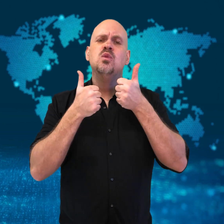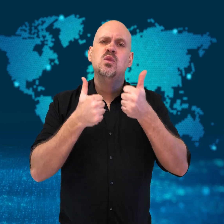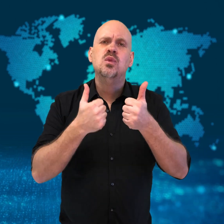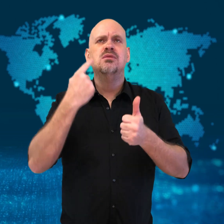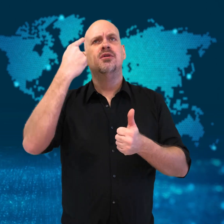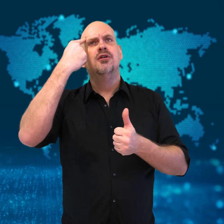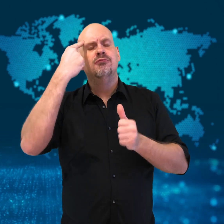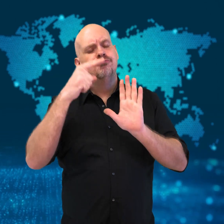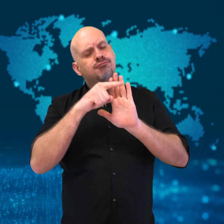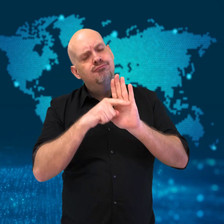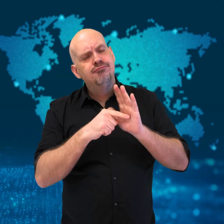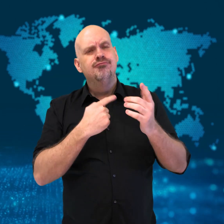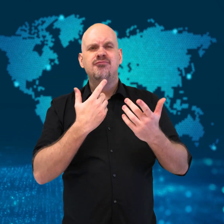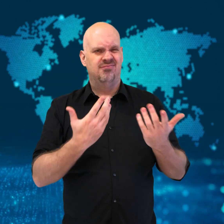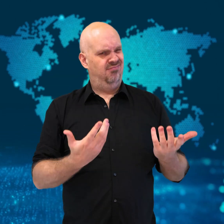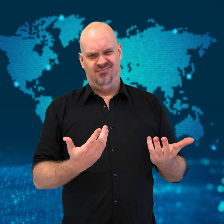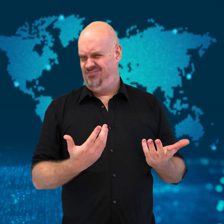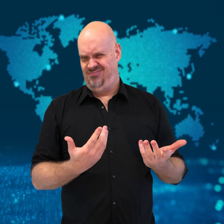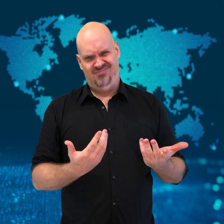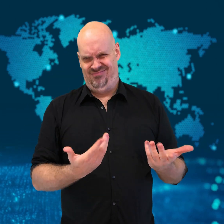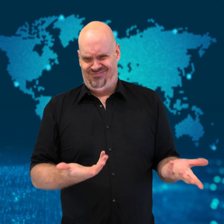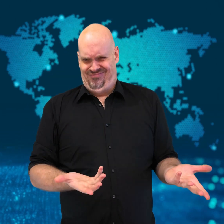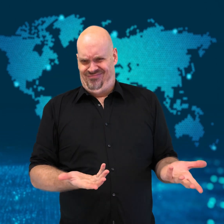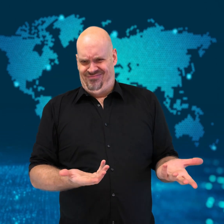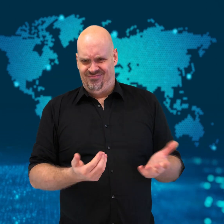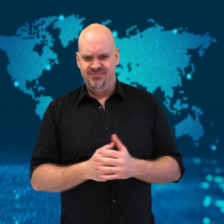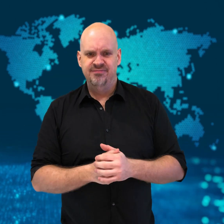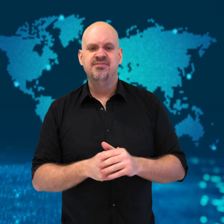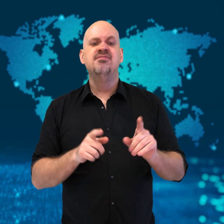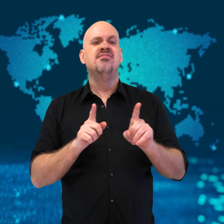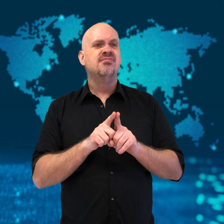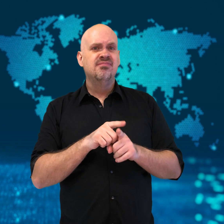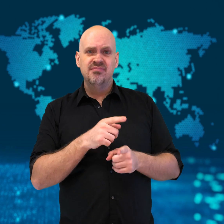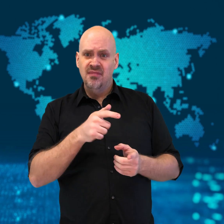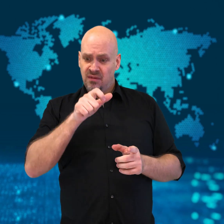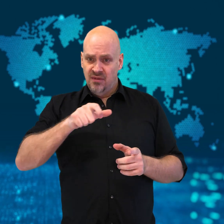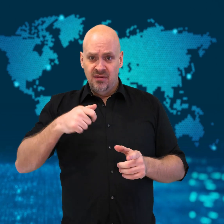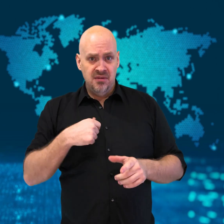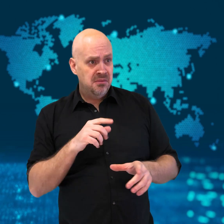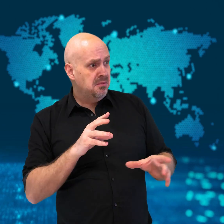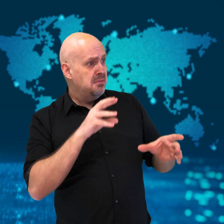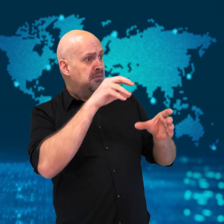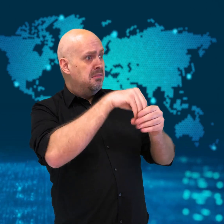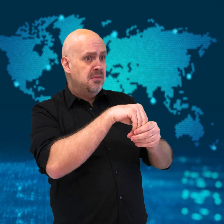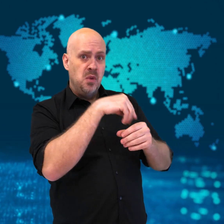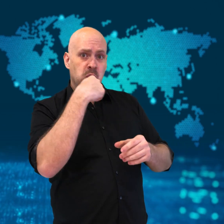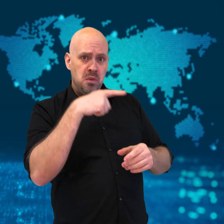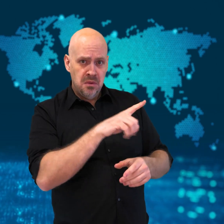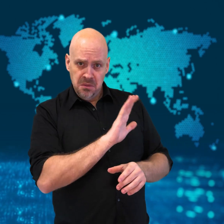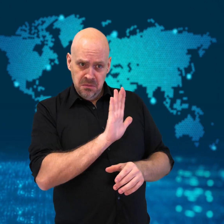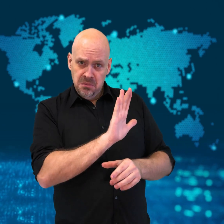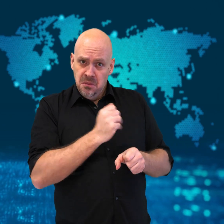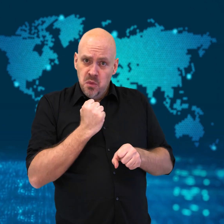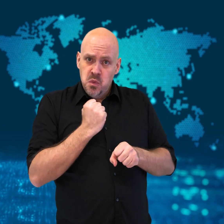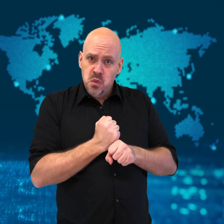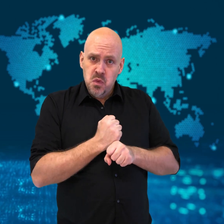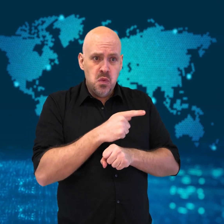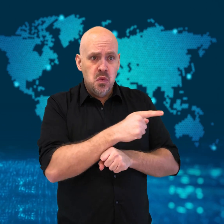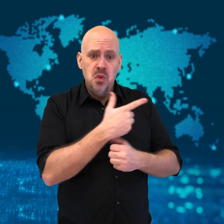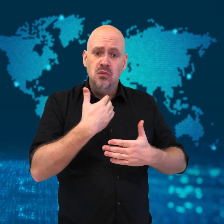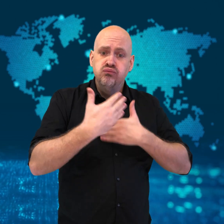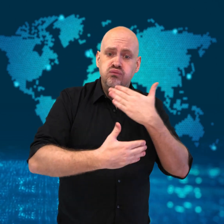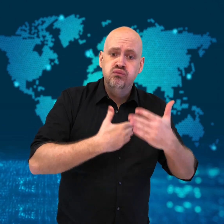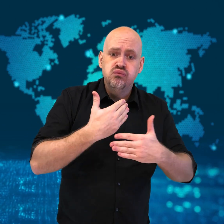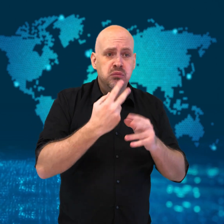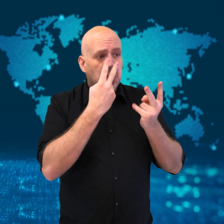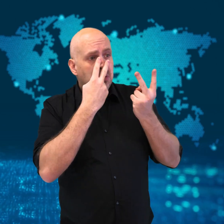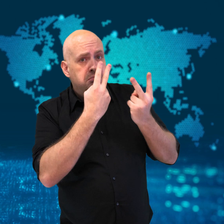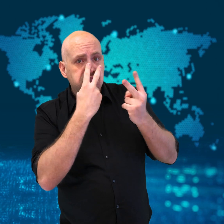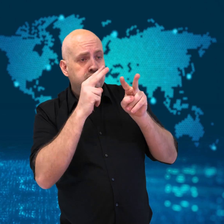unjustified and that the diplomats were simply doing their jobs by